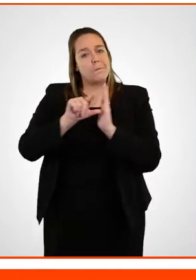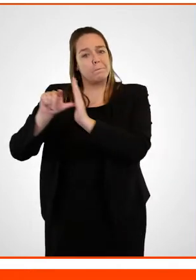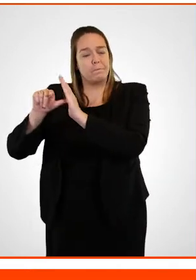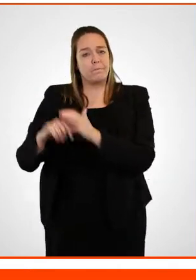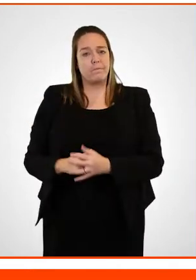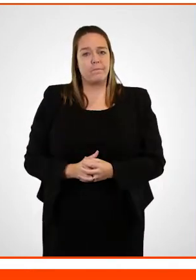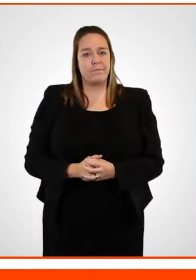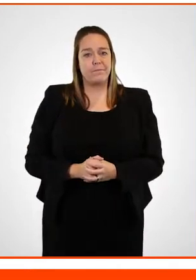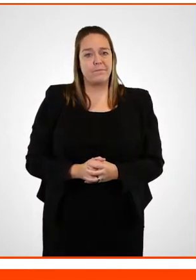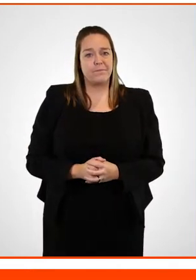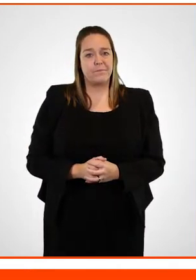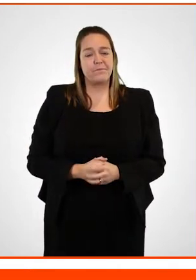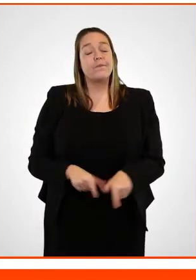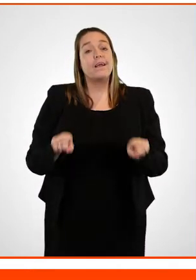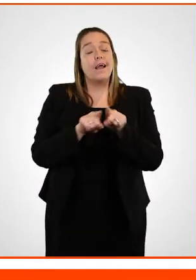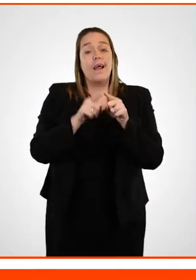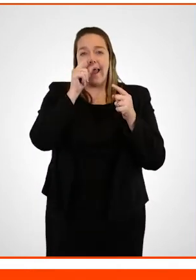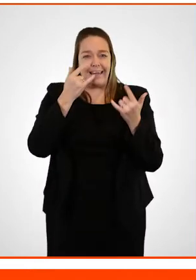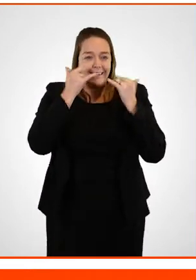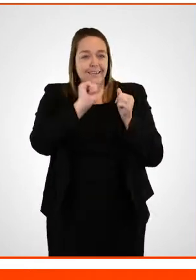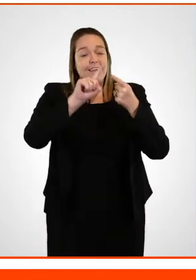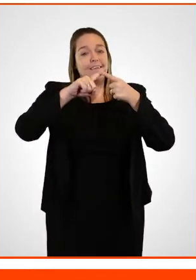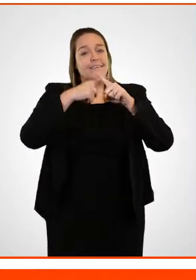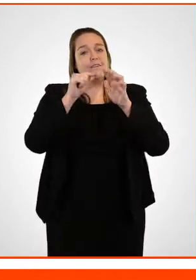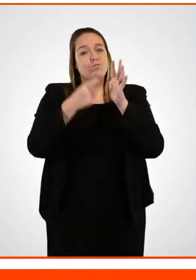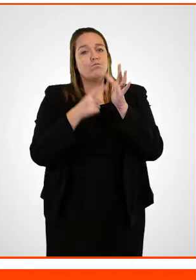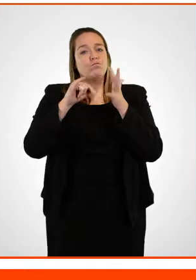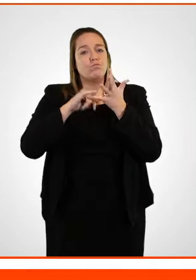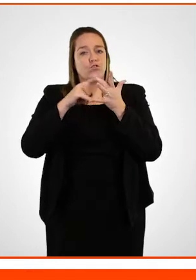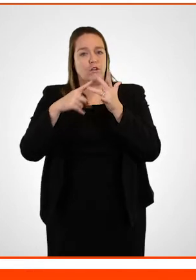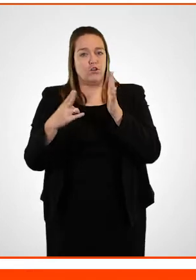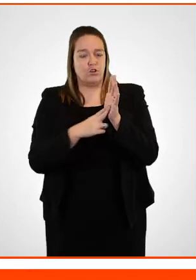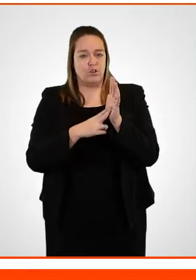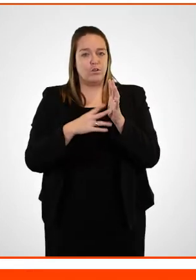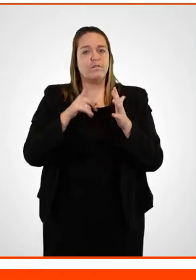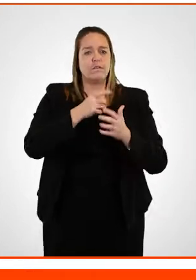We can also assess expression. So when you look at this PowerPoint,